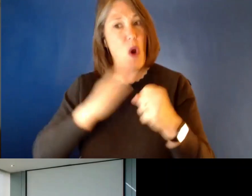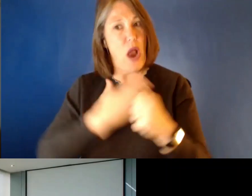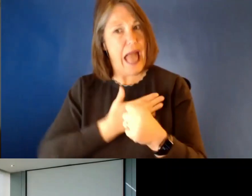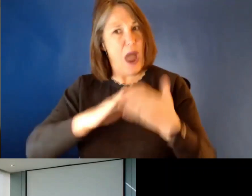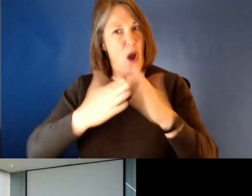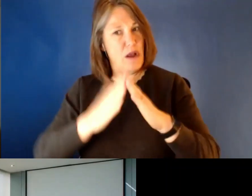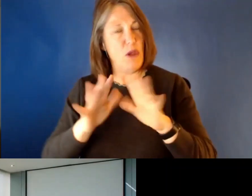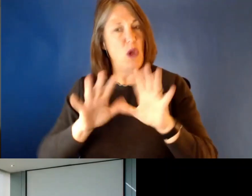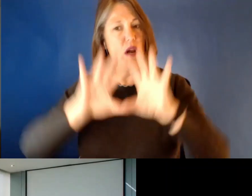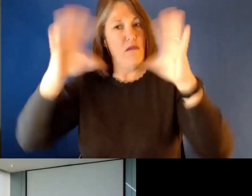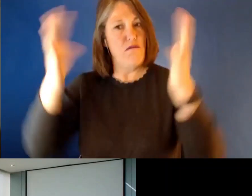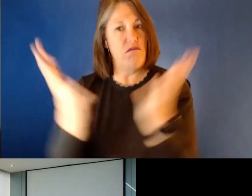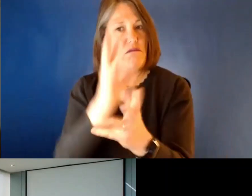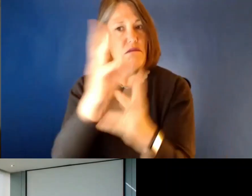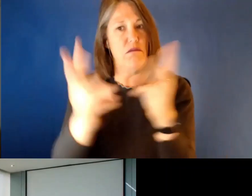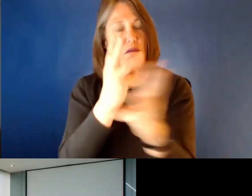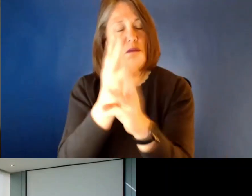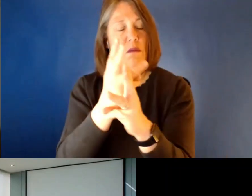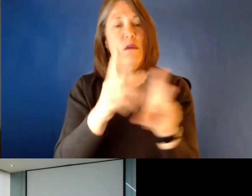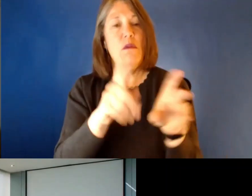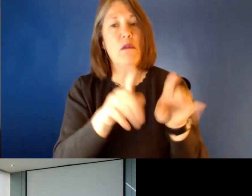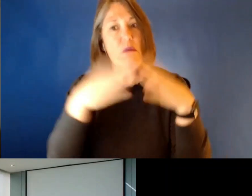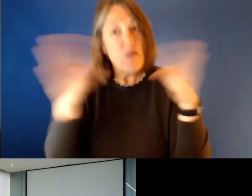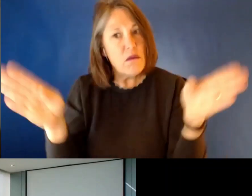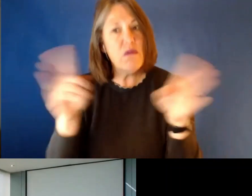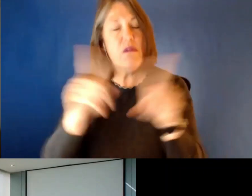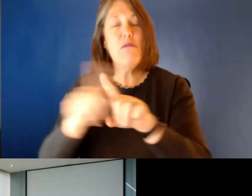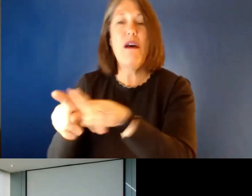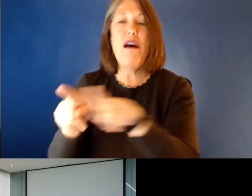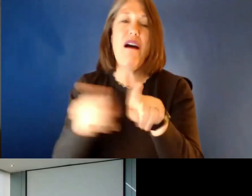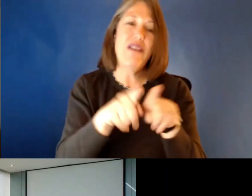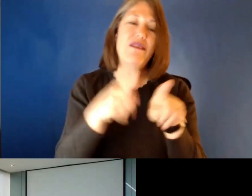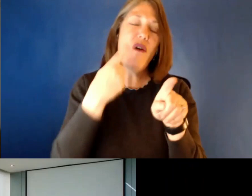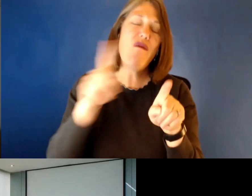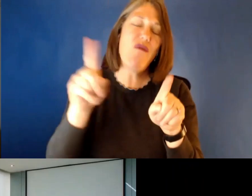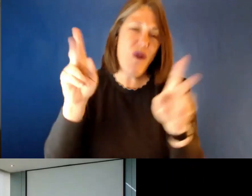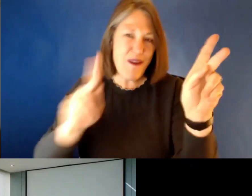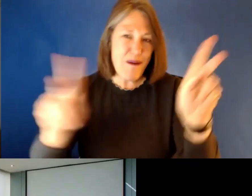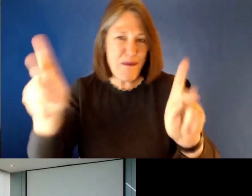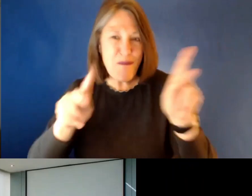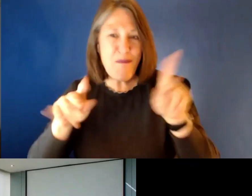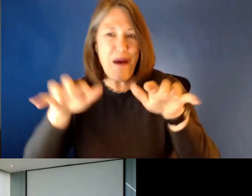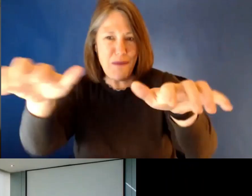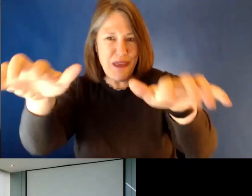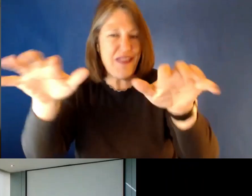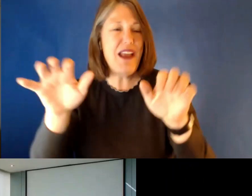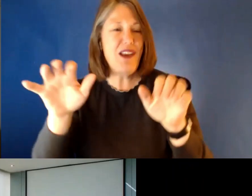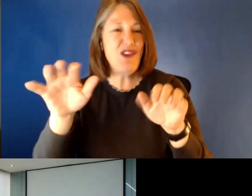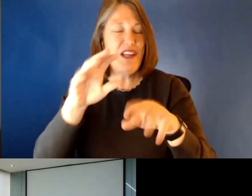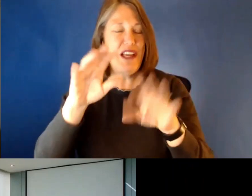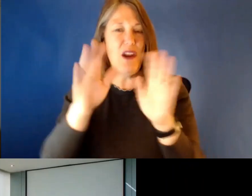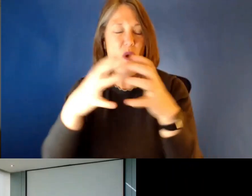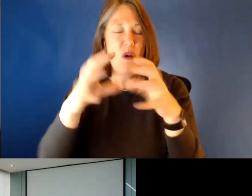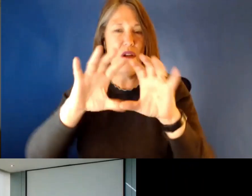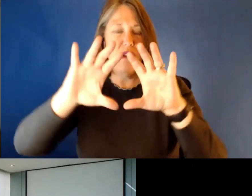but to the population worldwide, whether northern or southern hemisphere